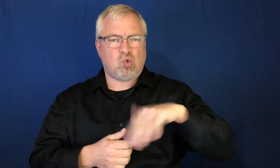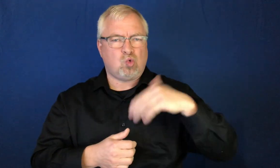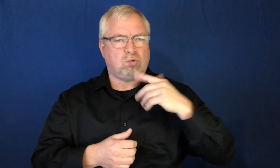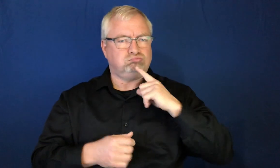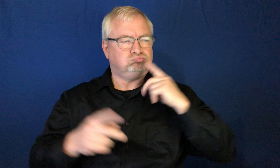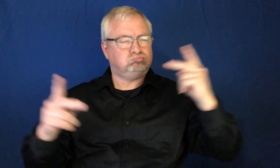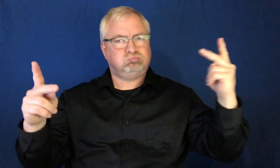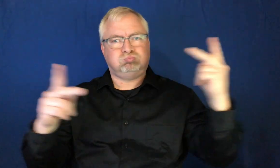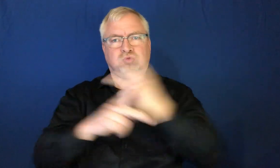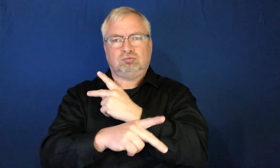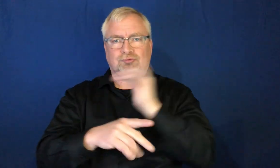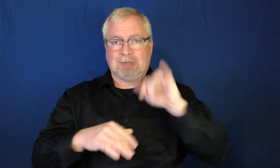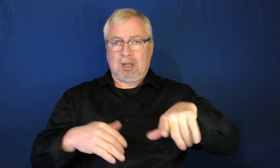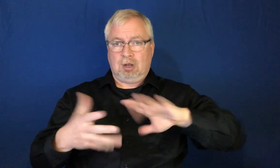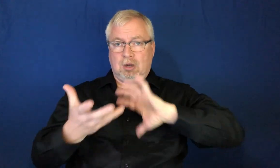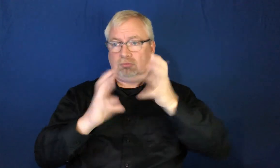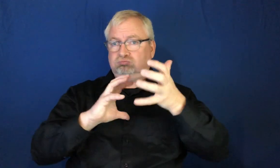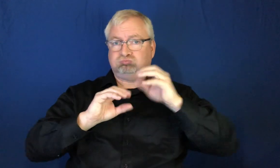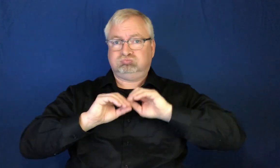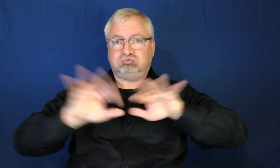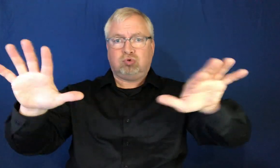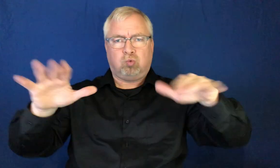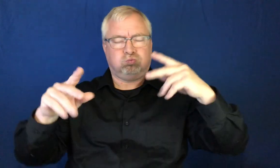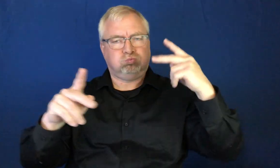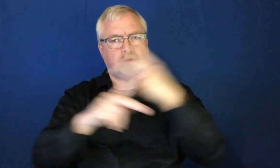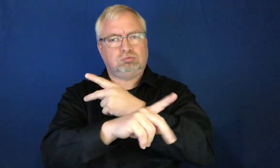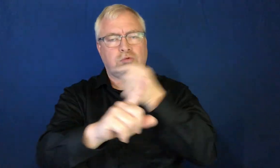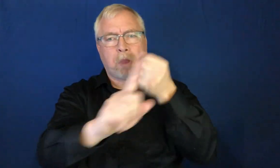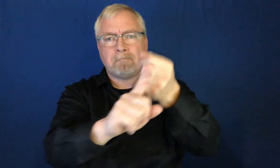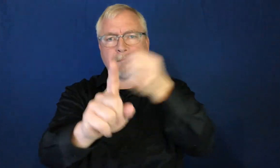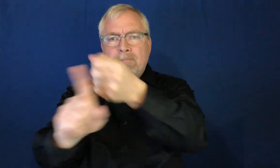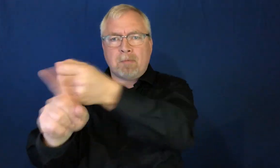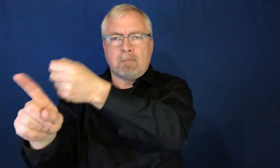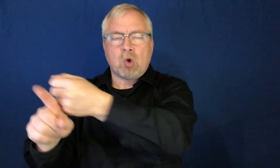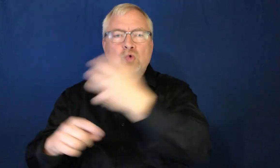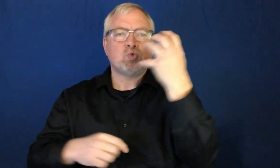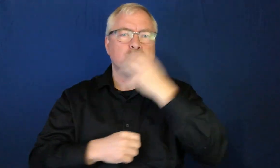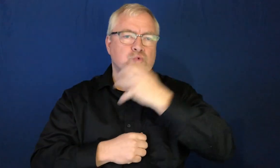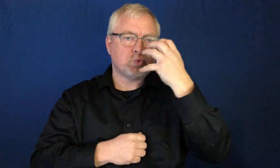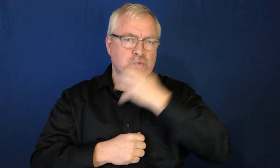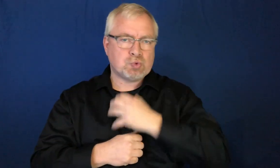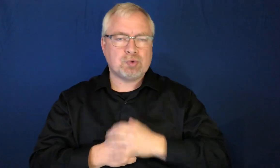are amongst the worst hit by the pandemic.